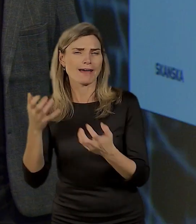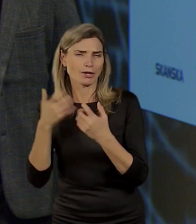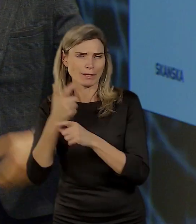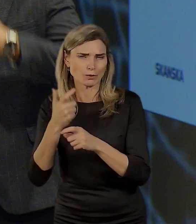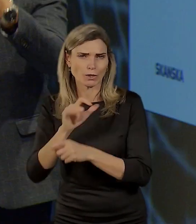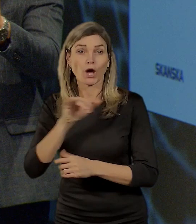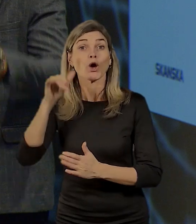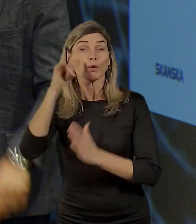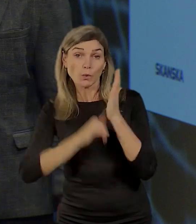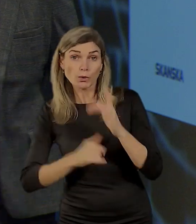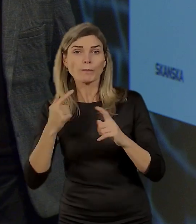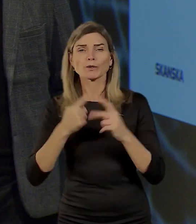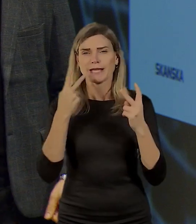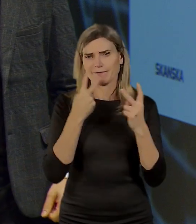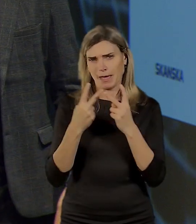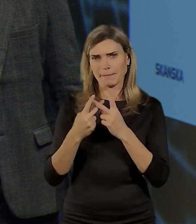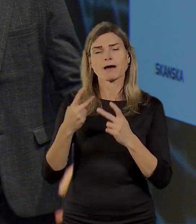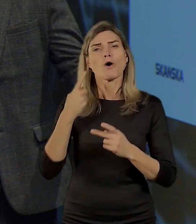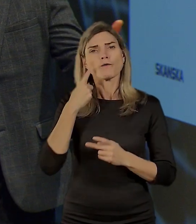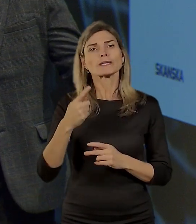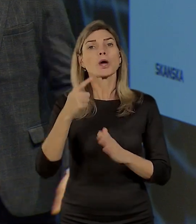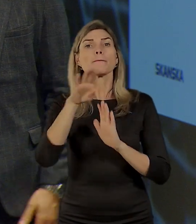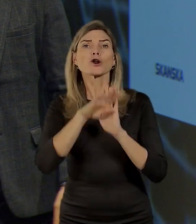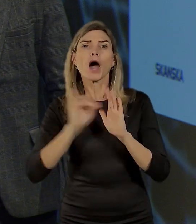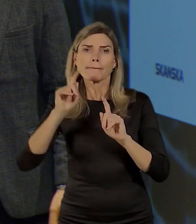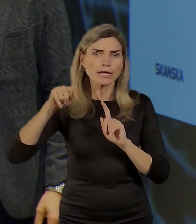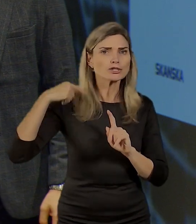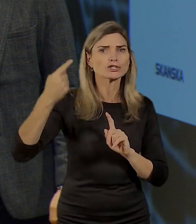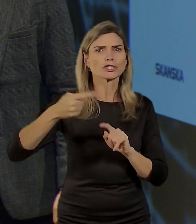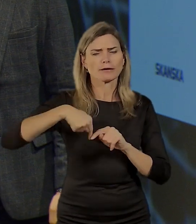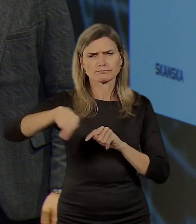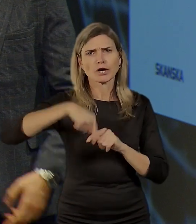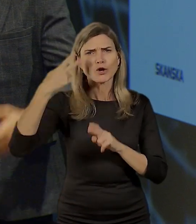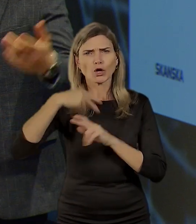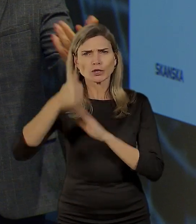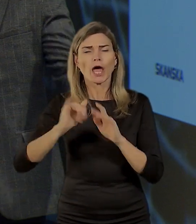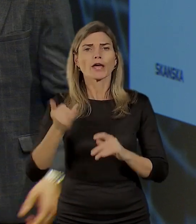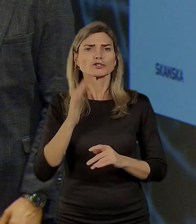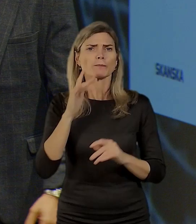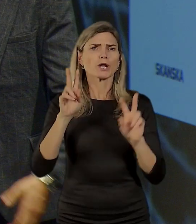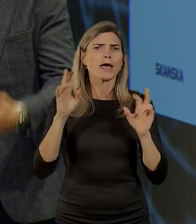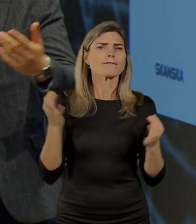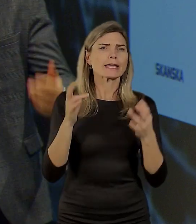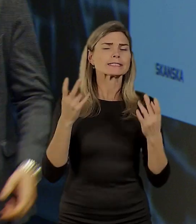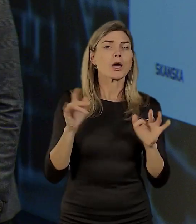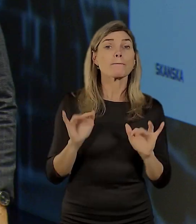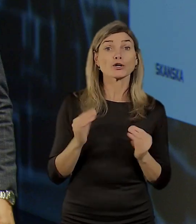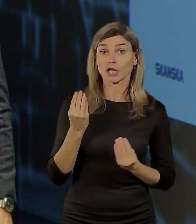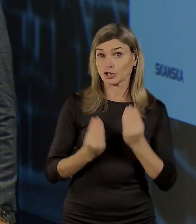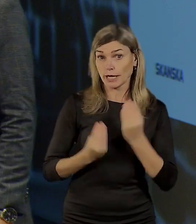So thank you very much for being here. And I look forward to seeing you again next time.